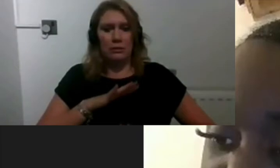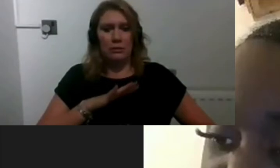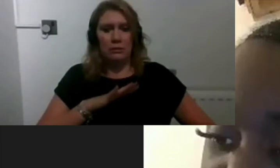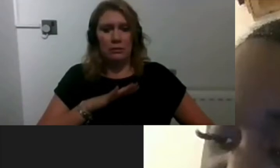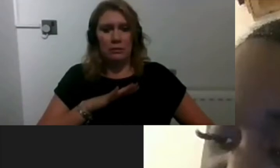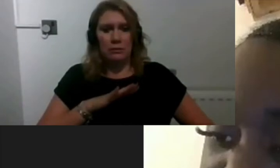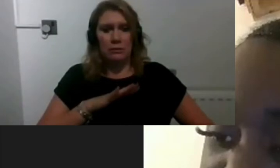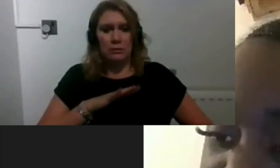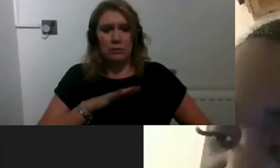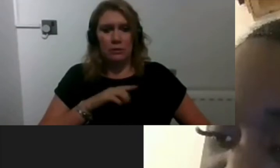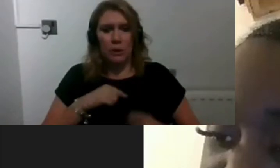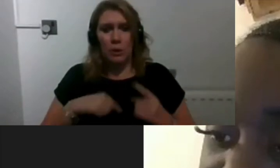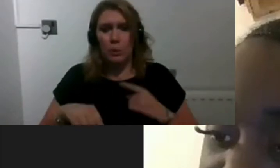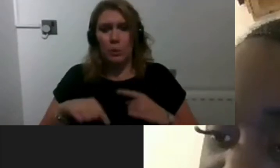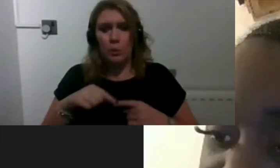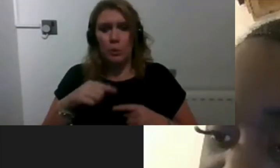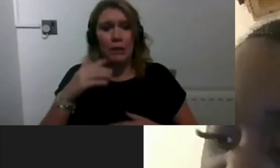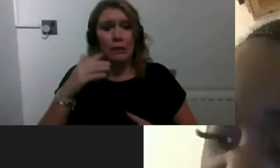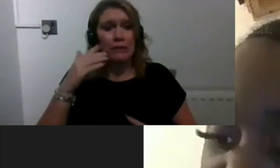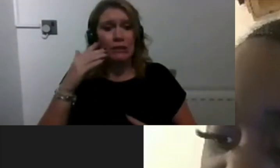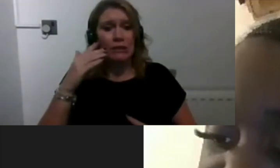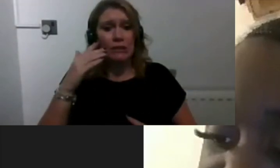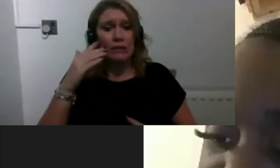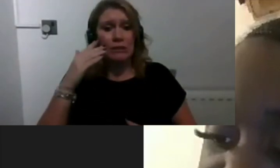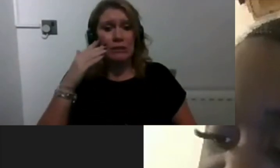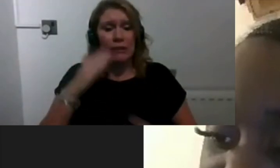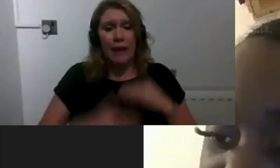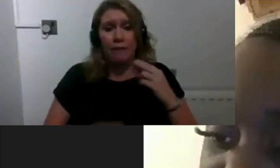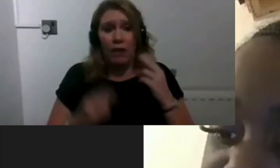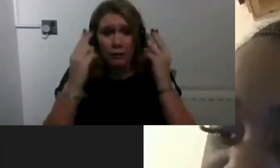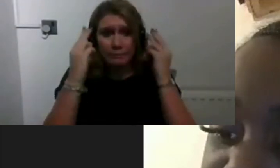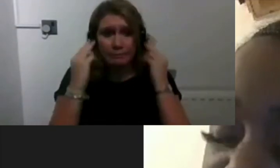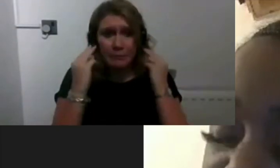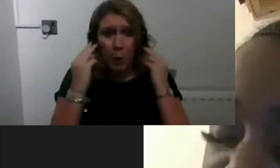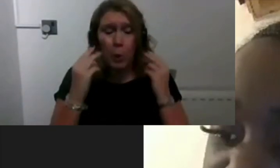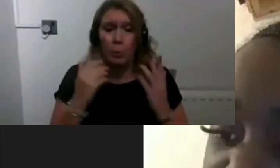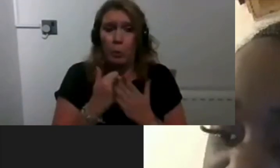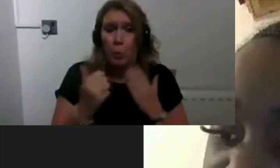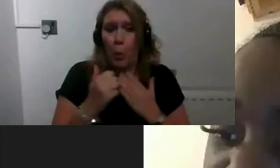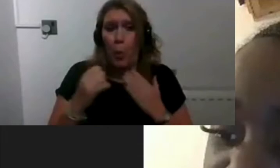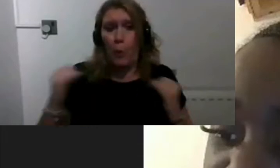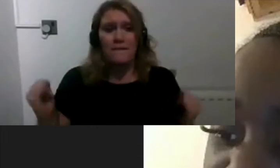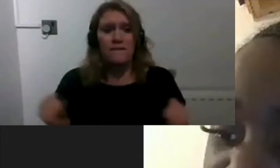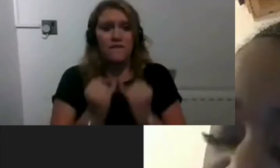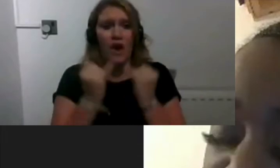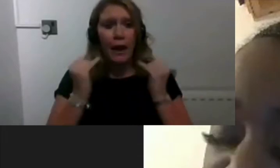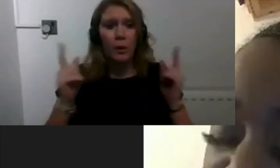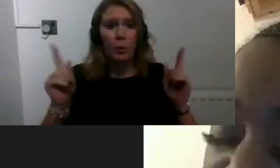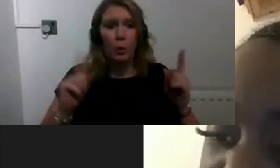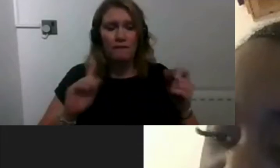We should always fight for the Coronavirus. And always stay strong.